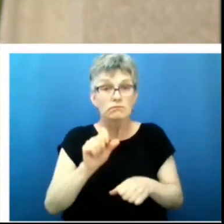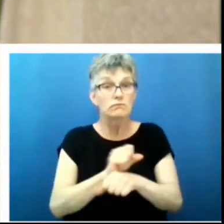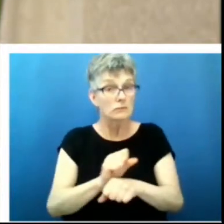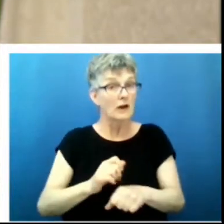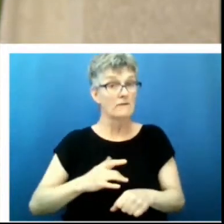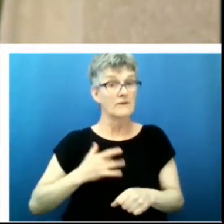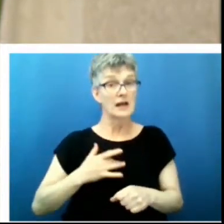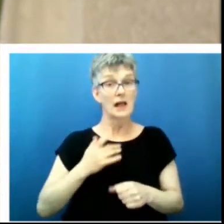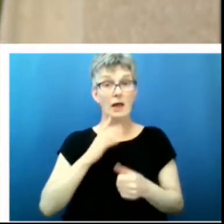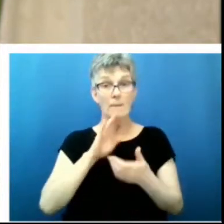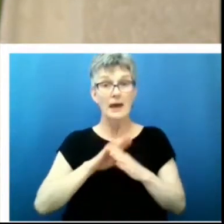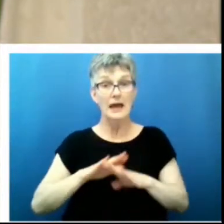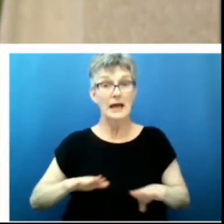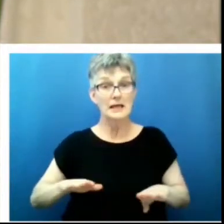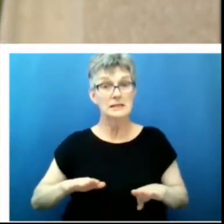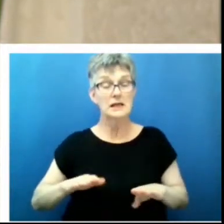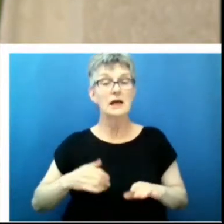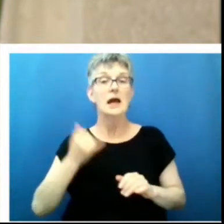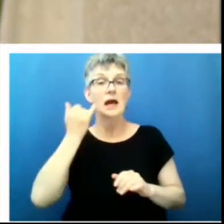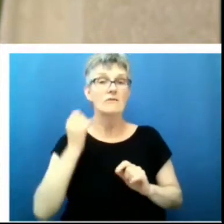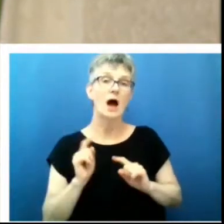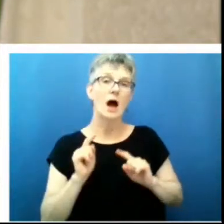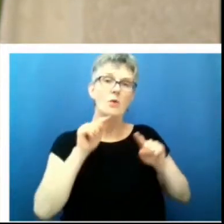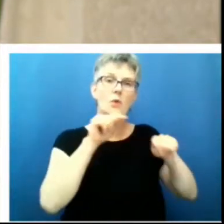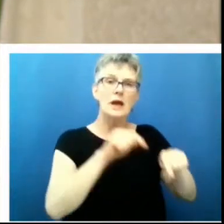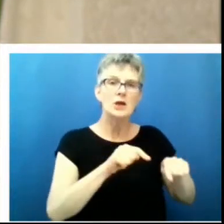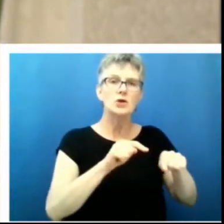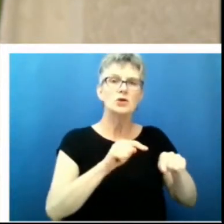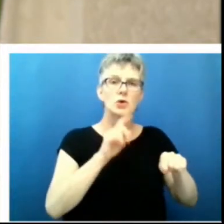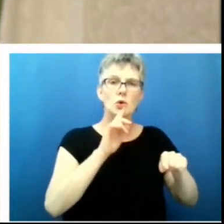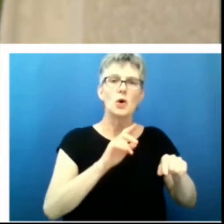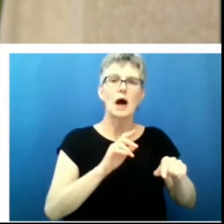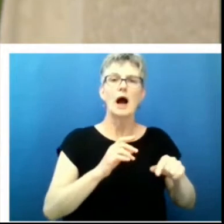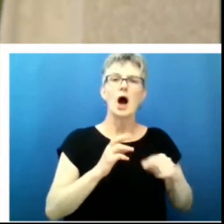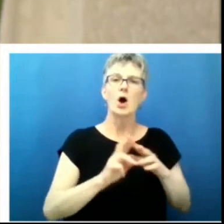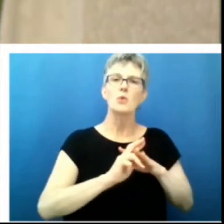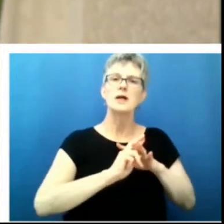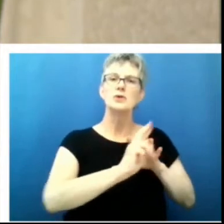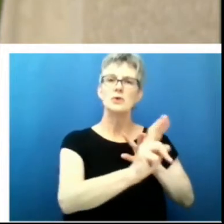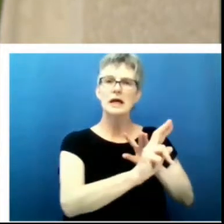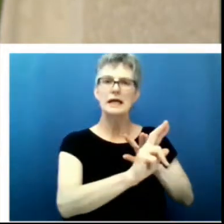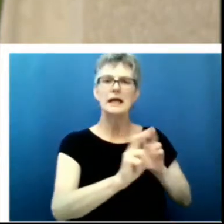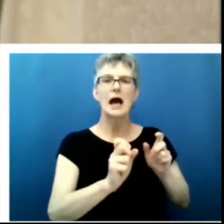I fell in love with myself and experienced the most tremendous pouring of love